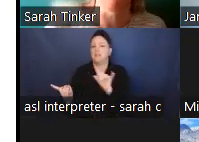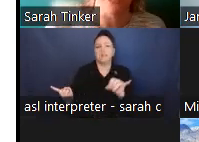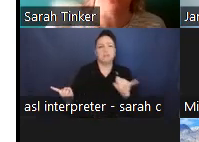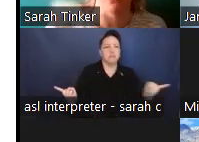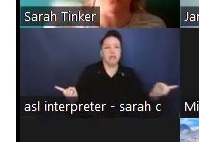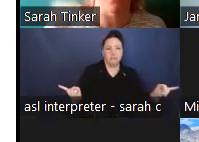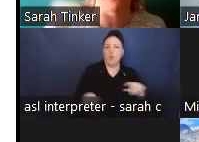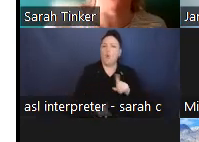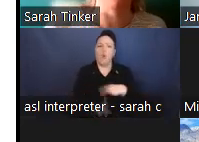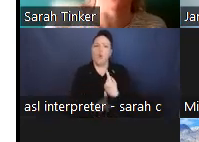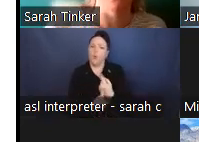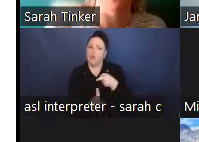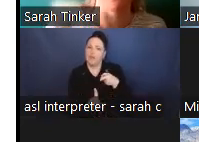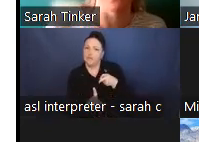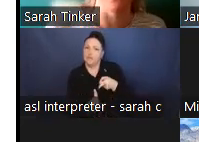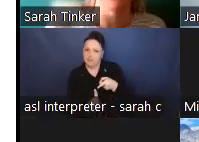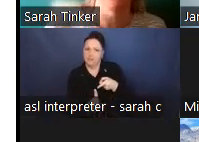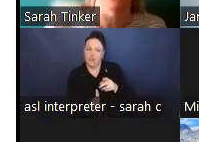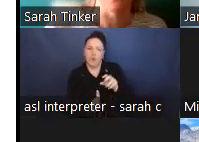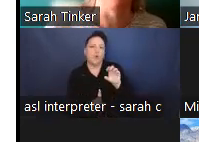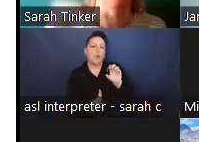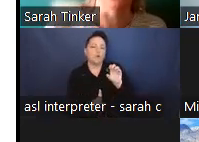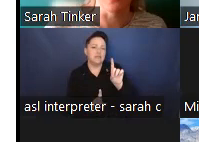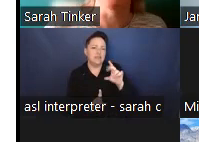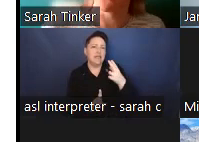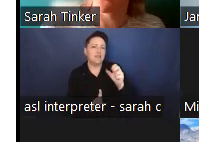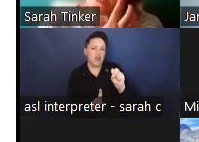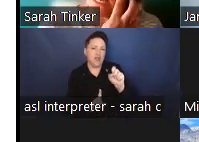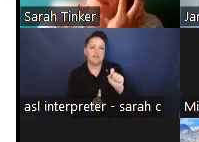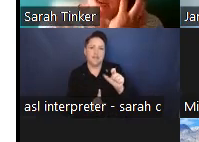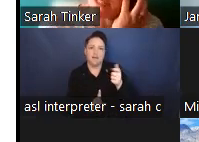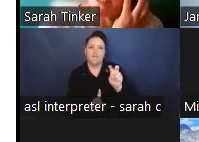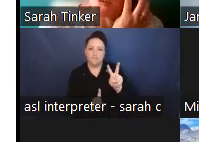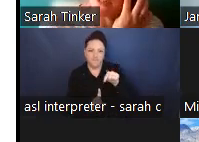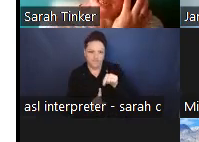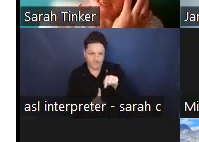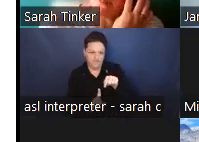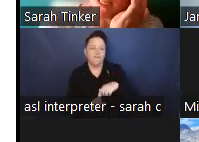main Oregon department of human services website. Which does include that benefit that Oregon.gov